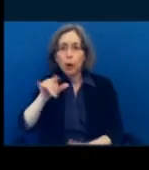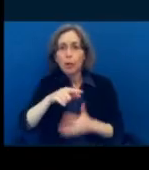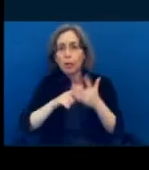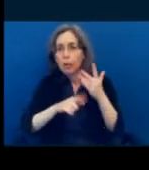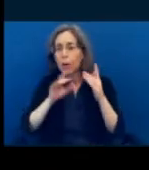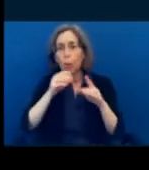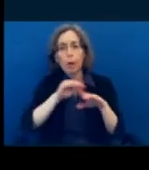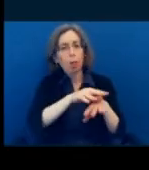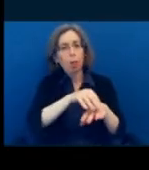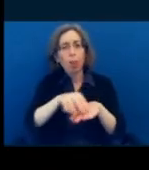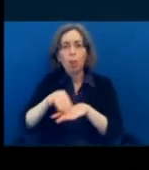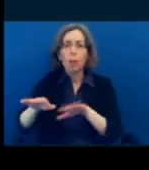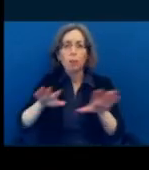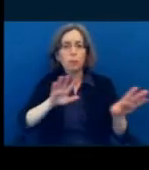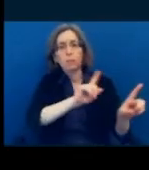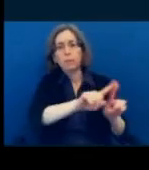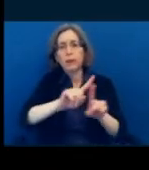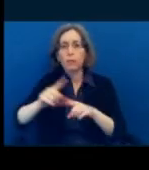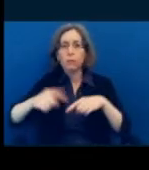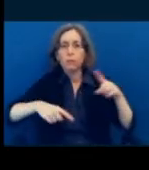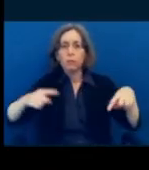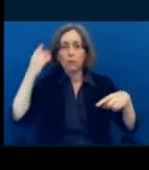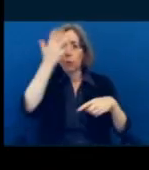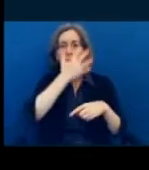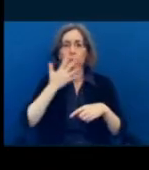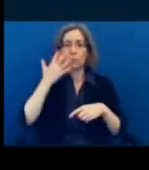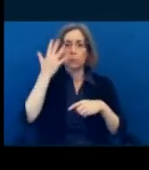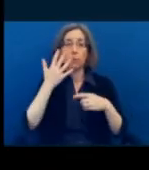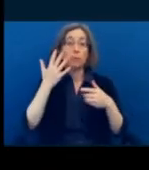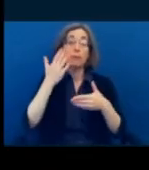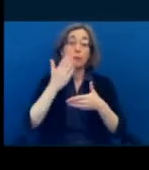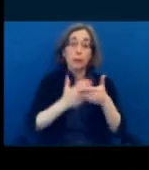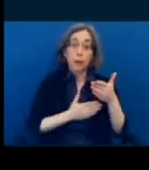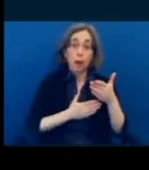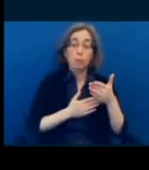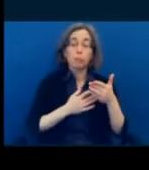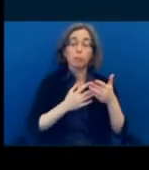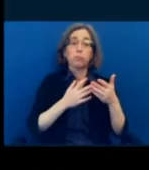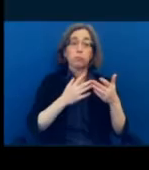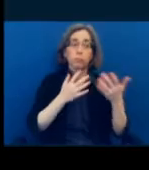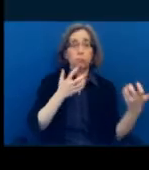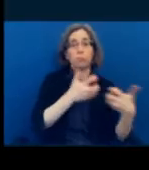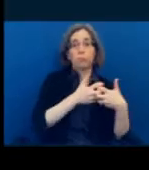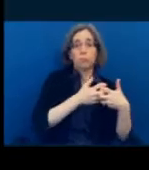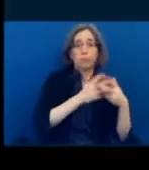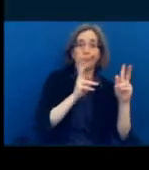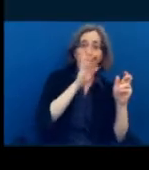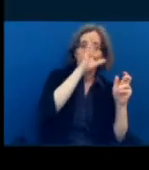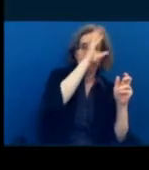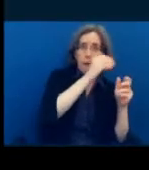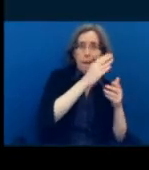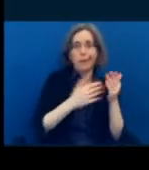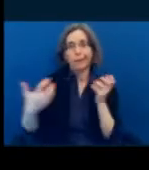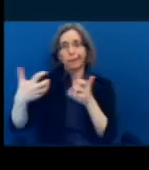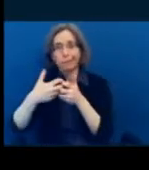HOW HAY PERSON CAN PRESENT WHETHER EXTREMITIES BETWEEN MALE AND FEMALE OR SOMEWHERE IN TWIN STUDIES BETWEEN AS IT